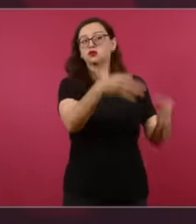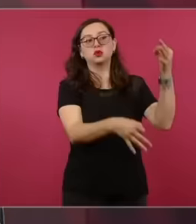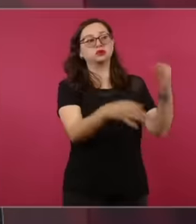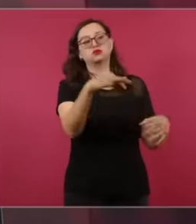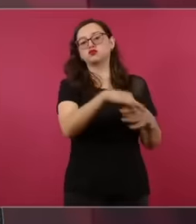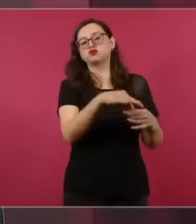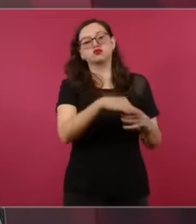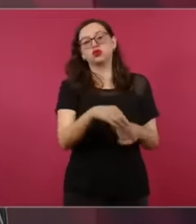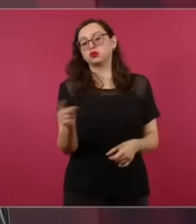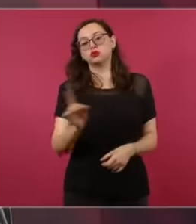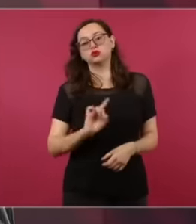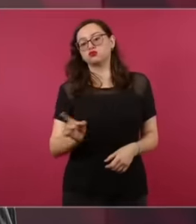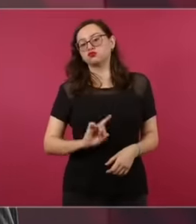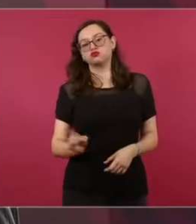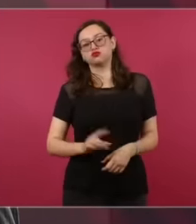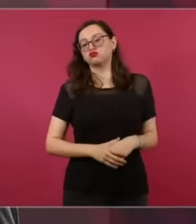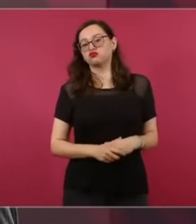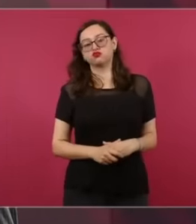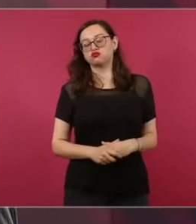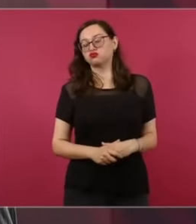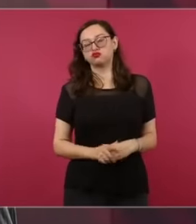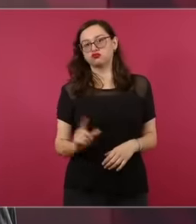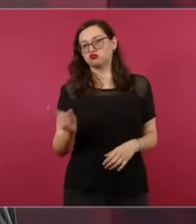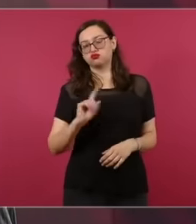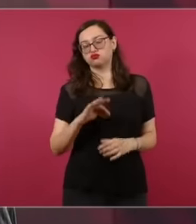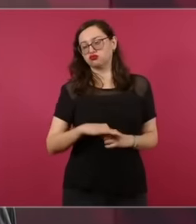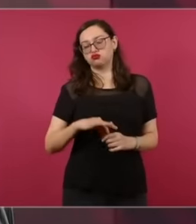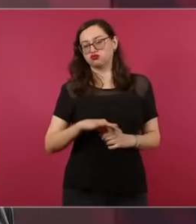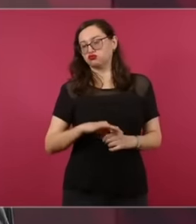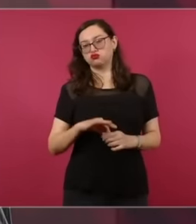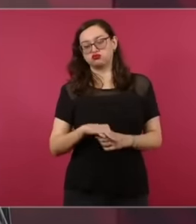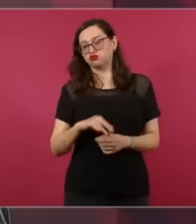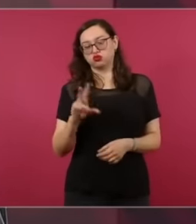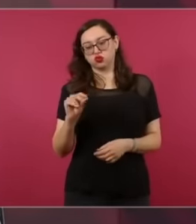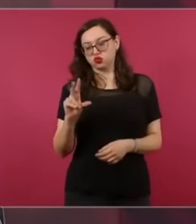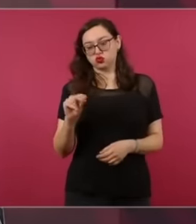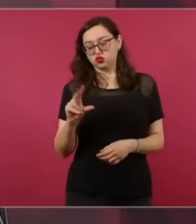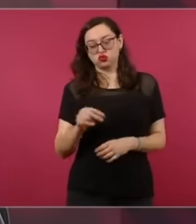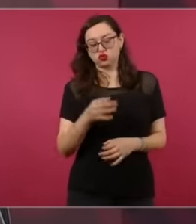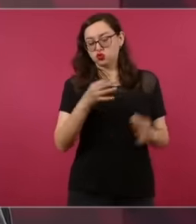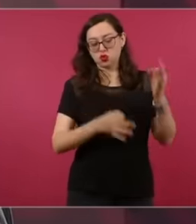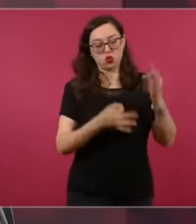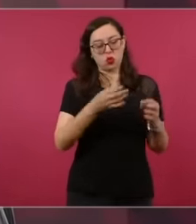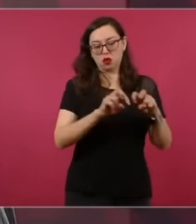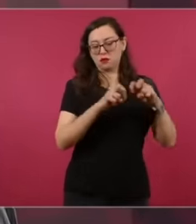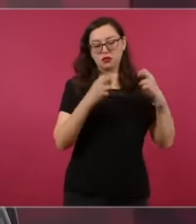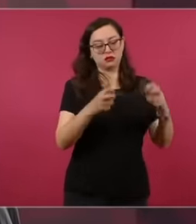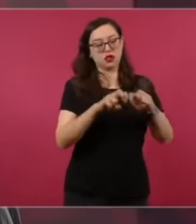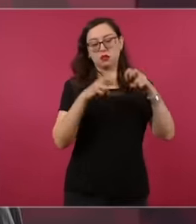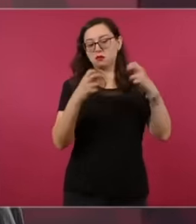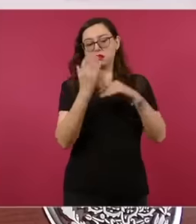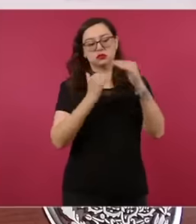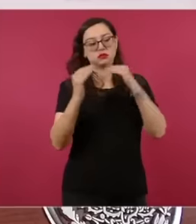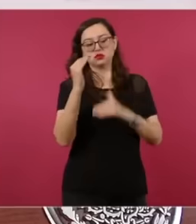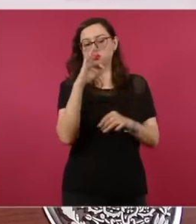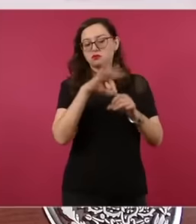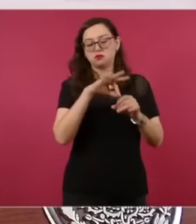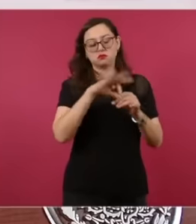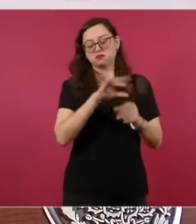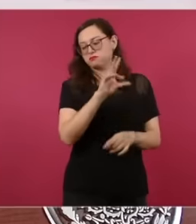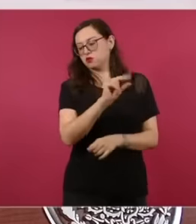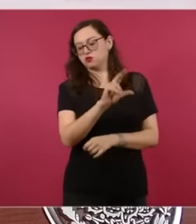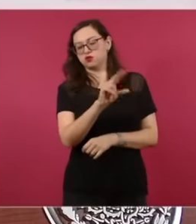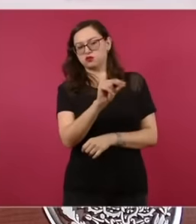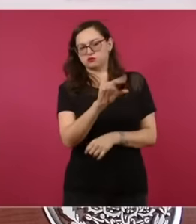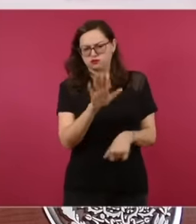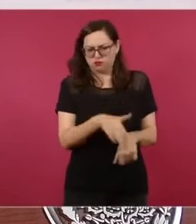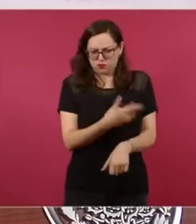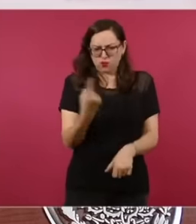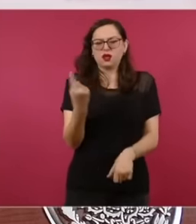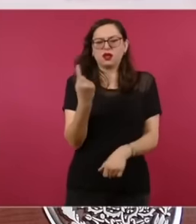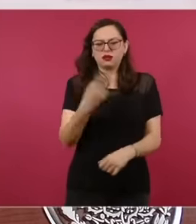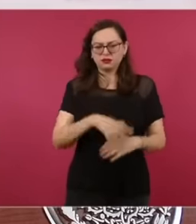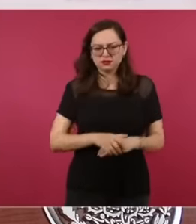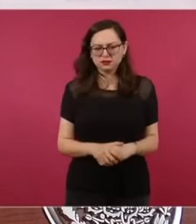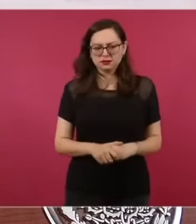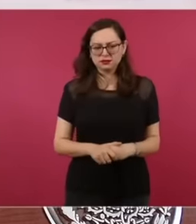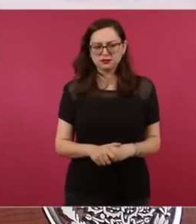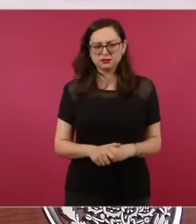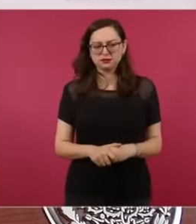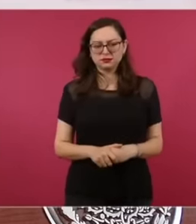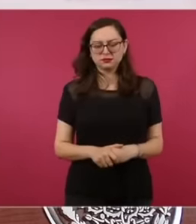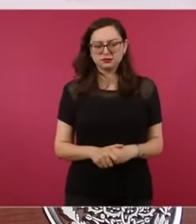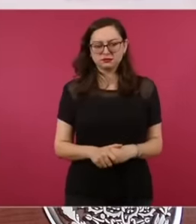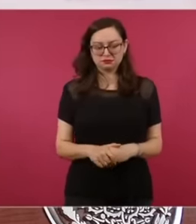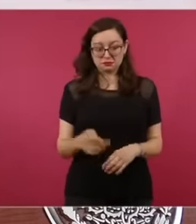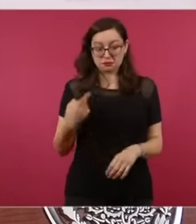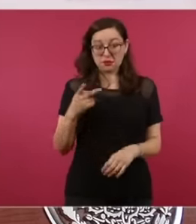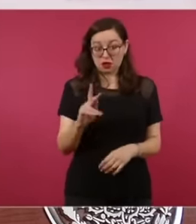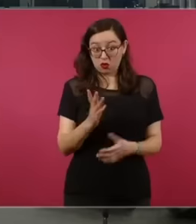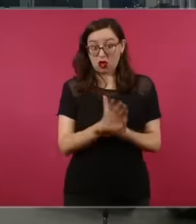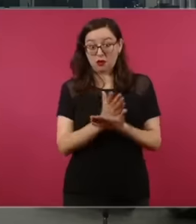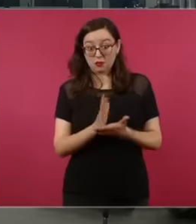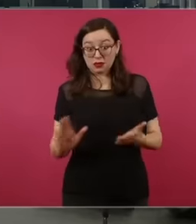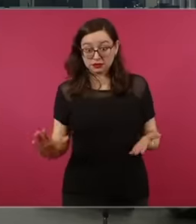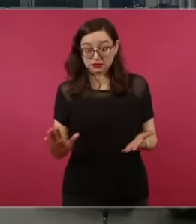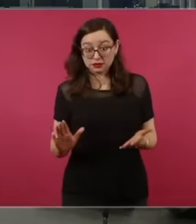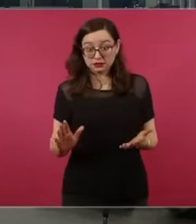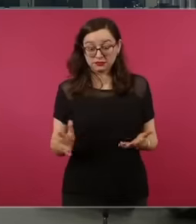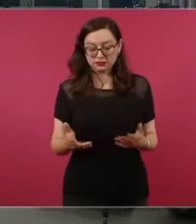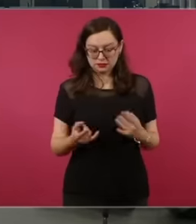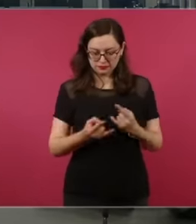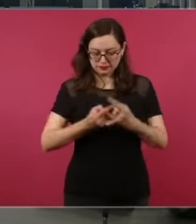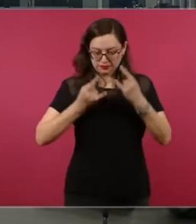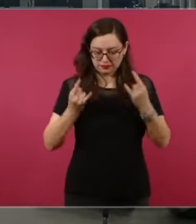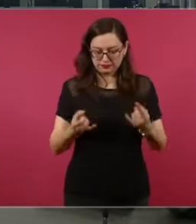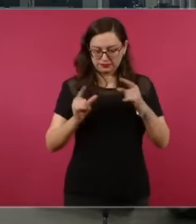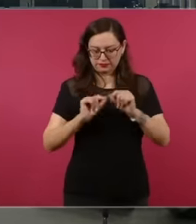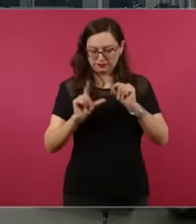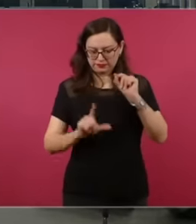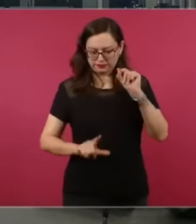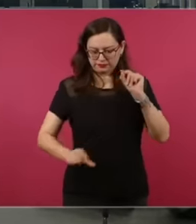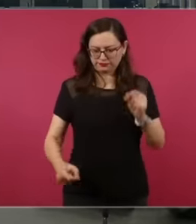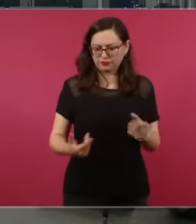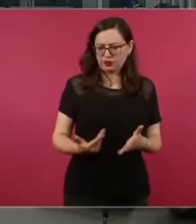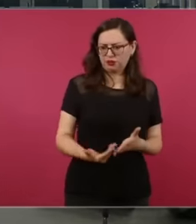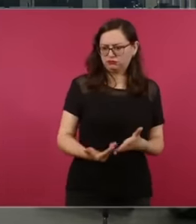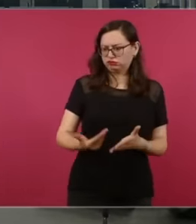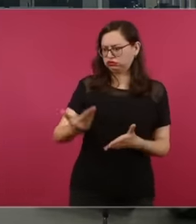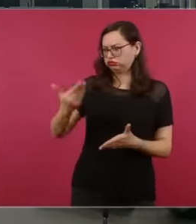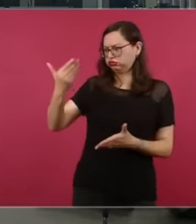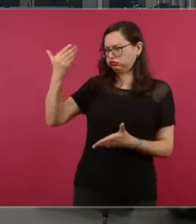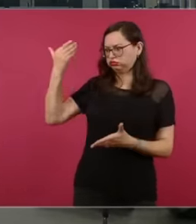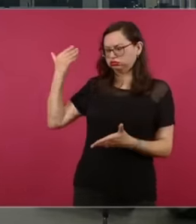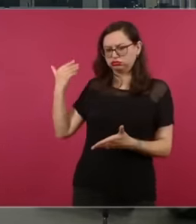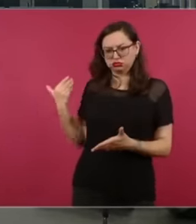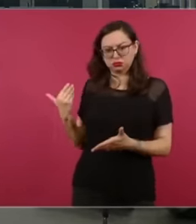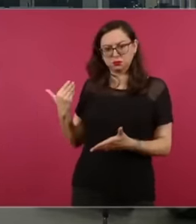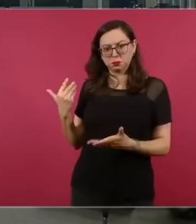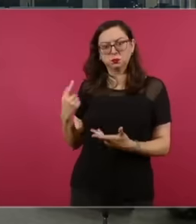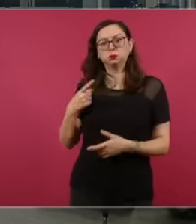judge to a magistrate to a minister also in our history before the judges